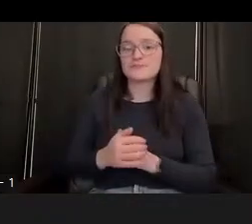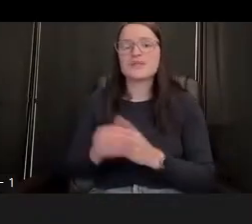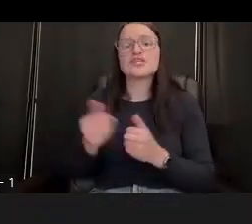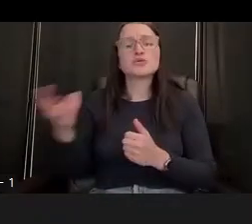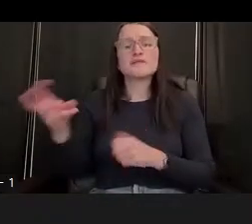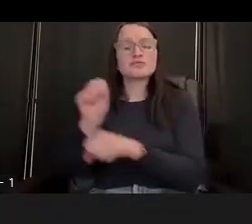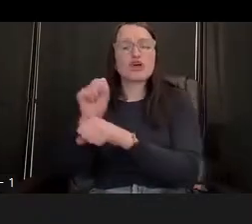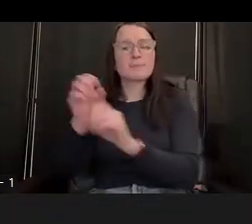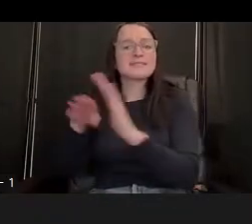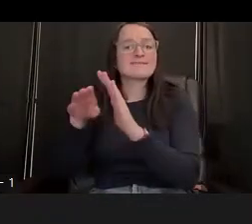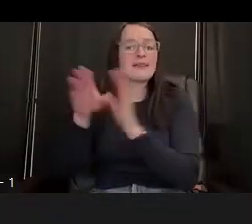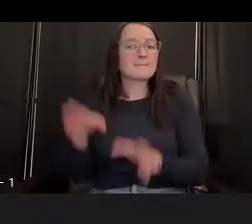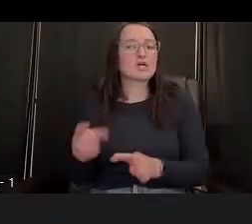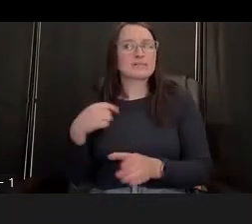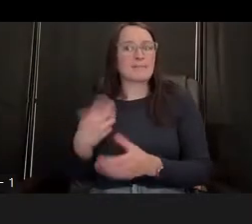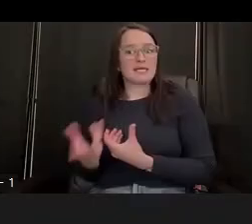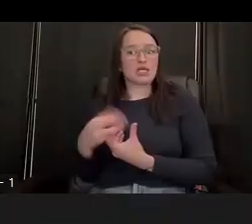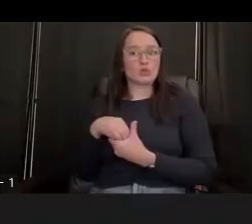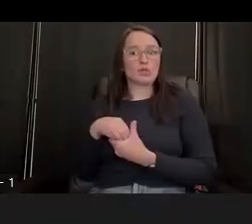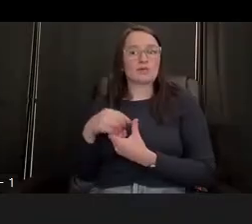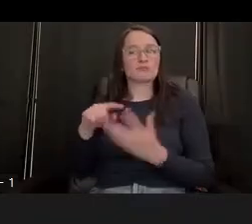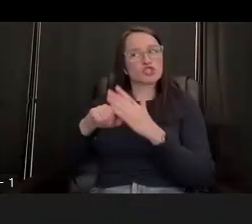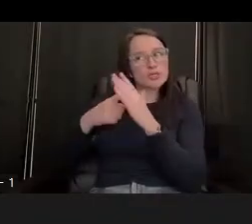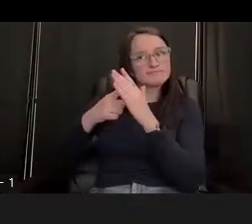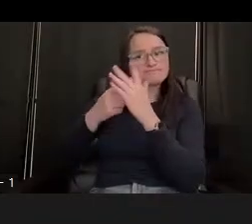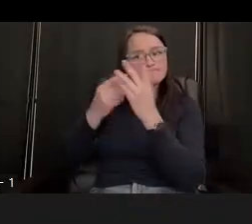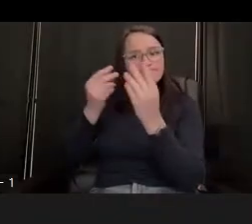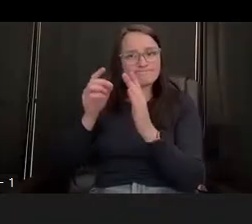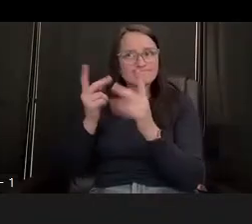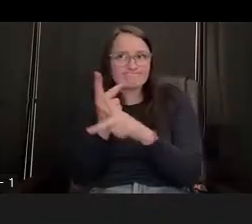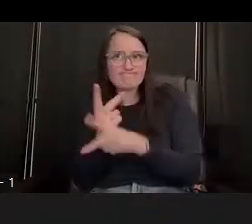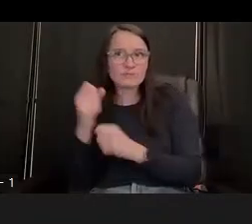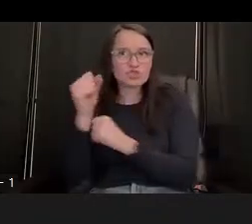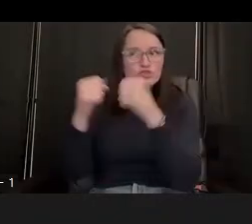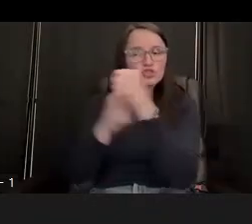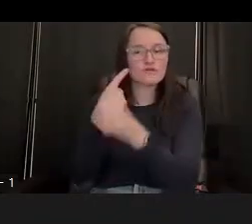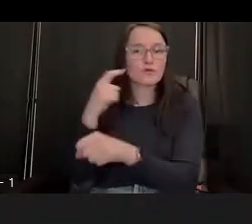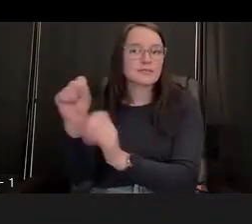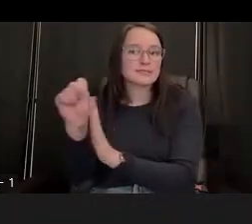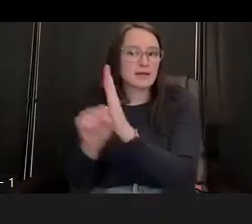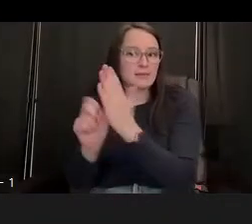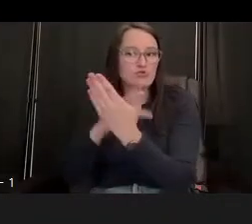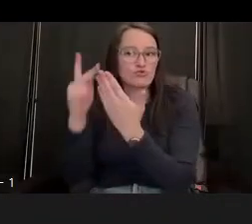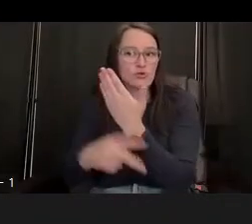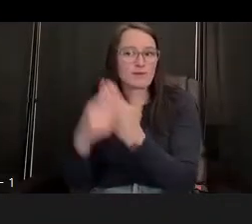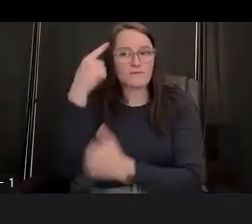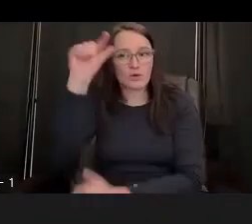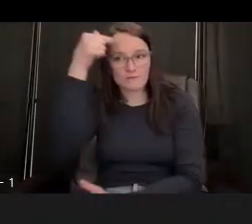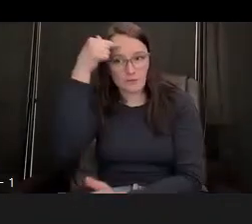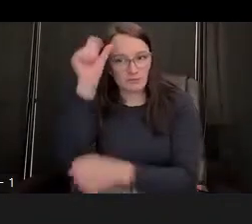structure for that supported employment and state government program. There was one key figure who